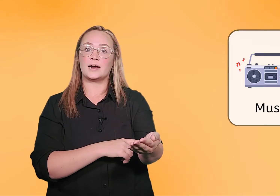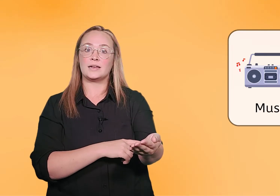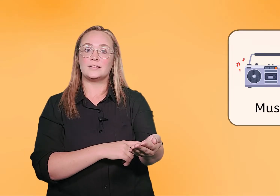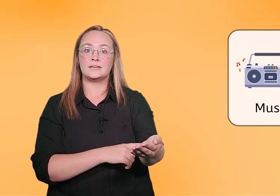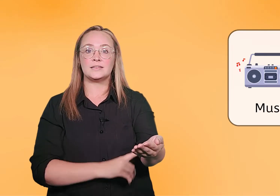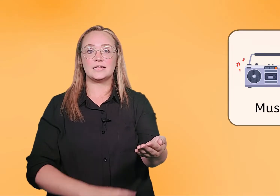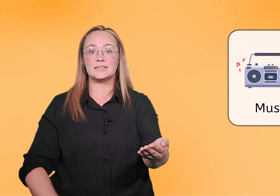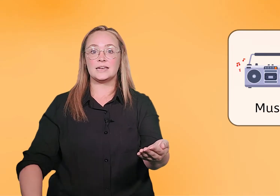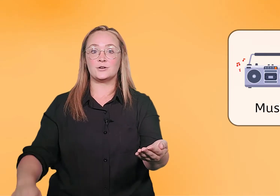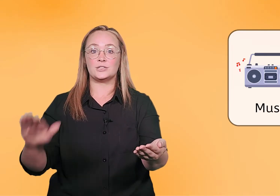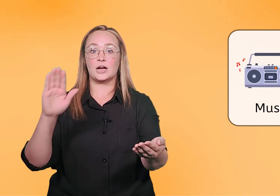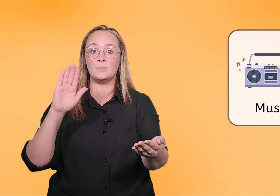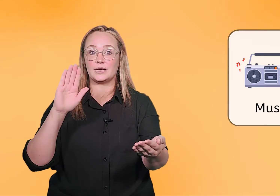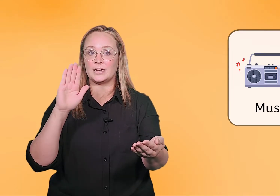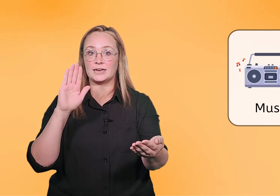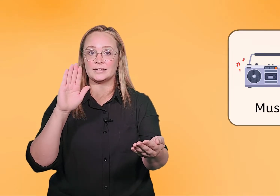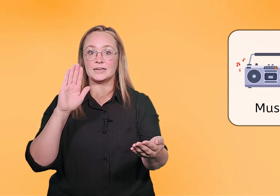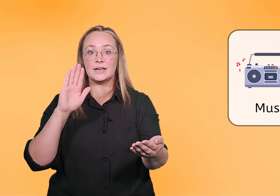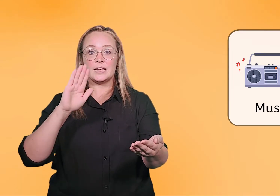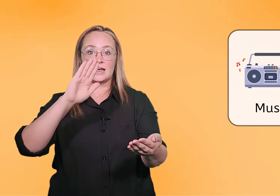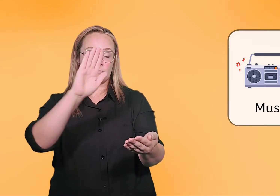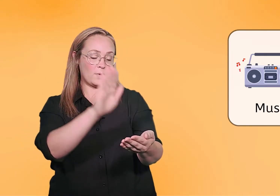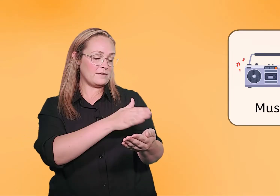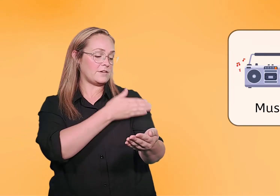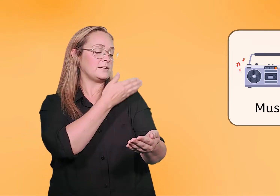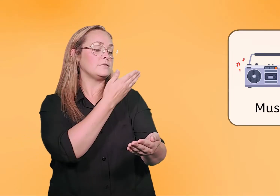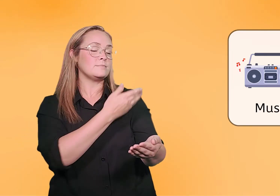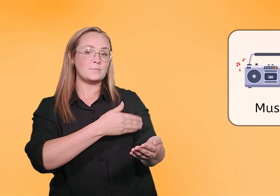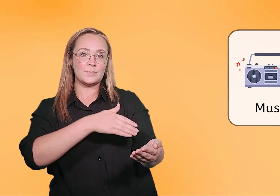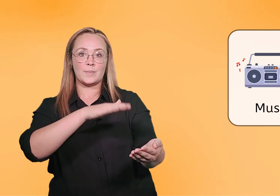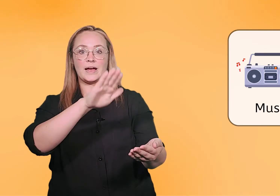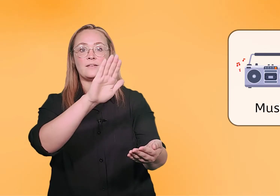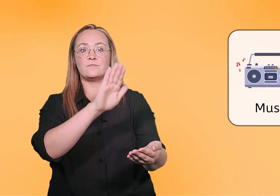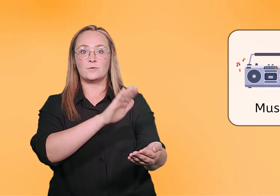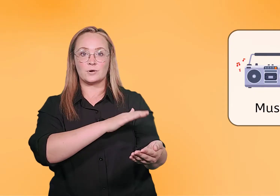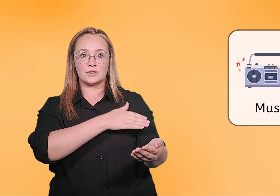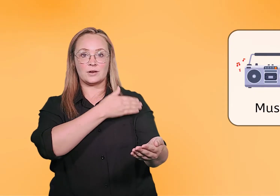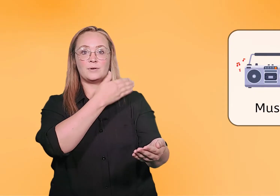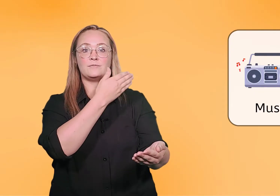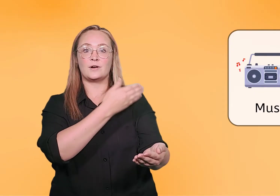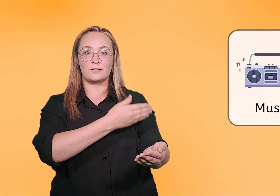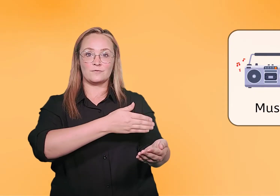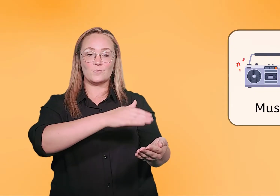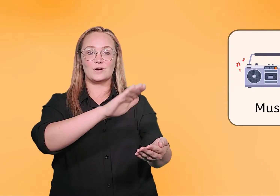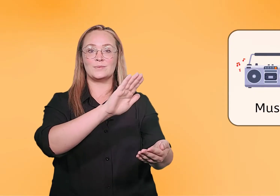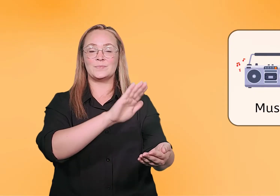body. Then take your dominant hand and wave it back and forth above your other forearm,